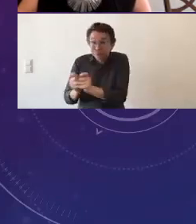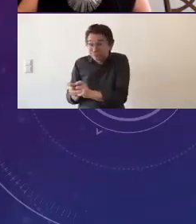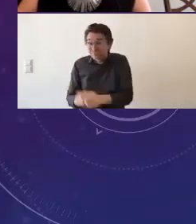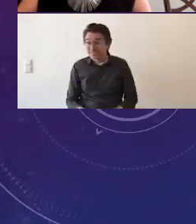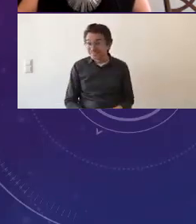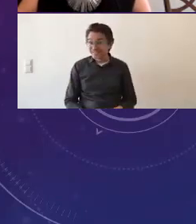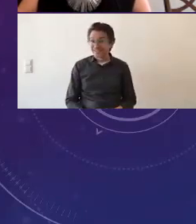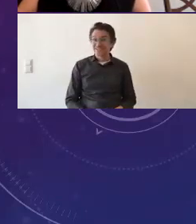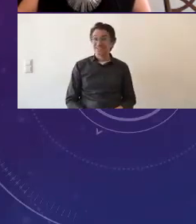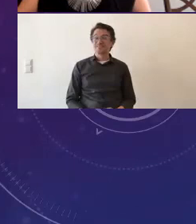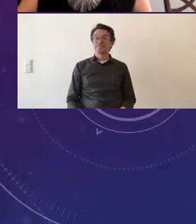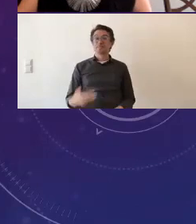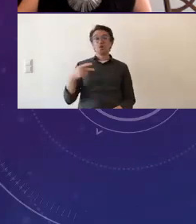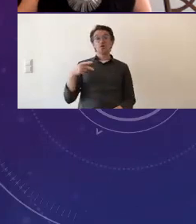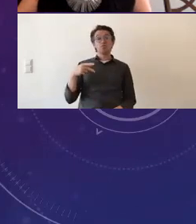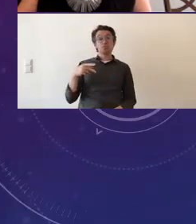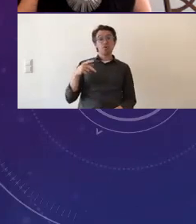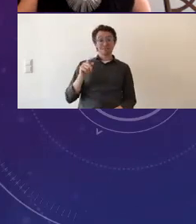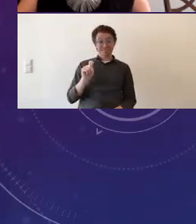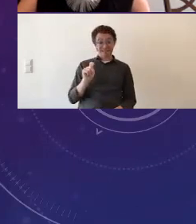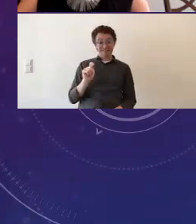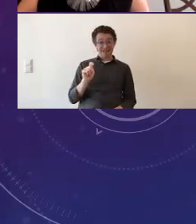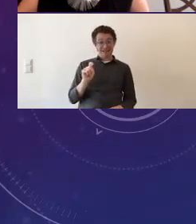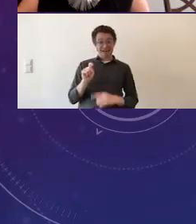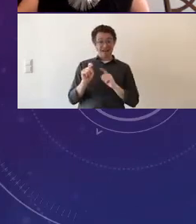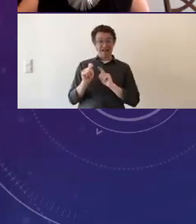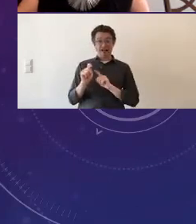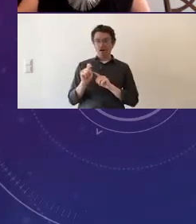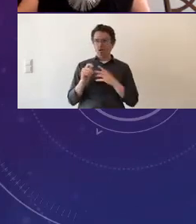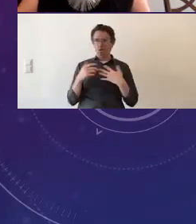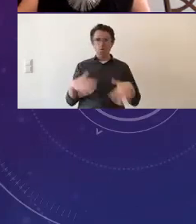understand what's around them it's a great tool for people who are blind but